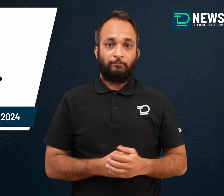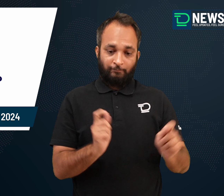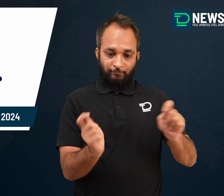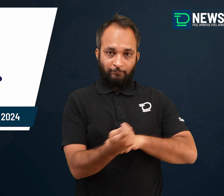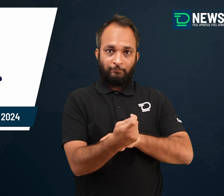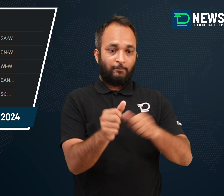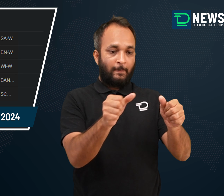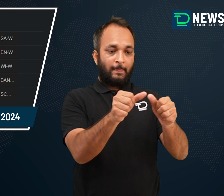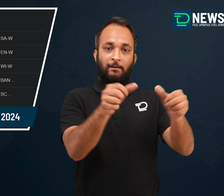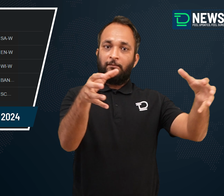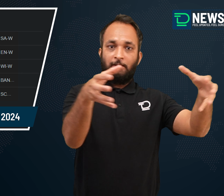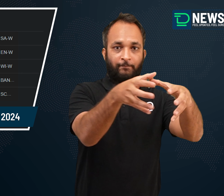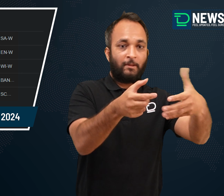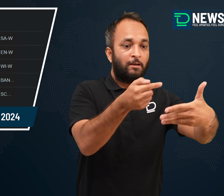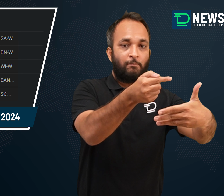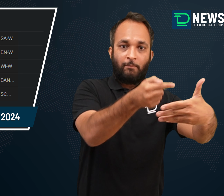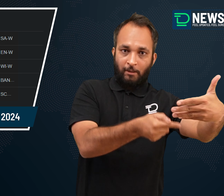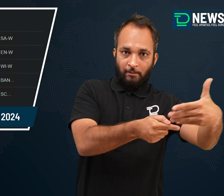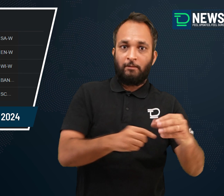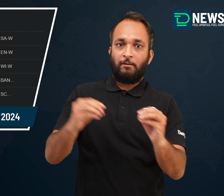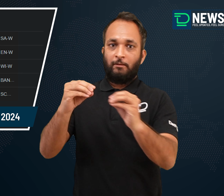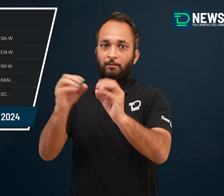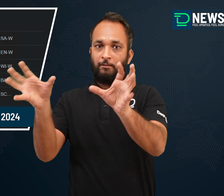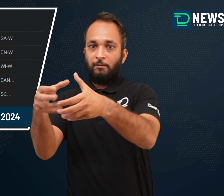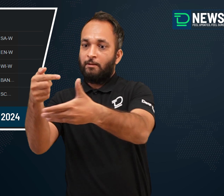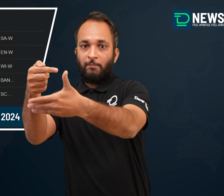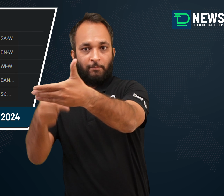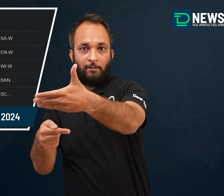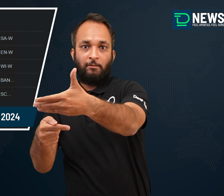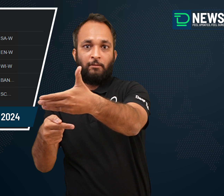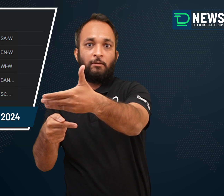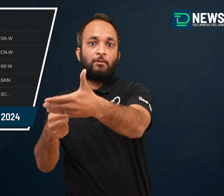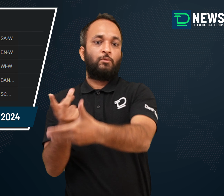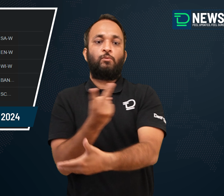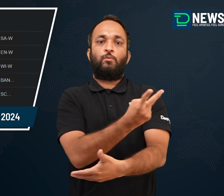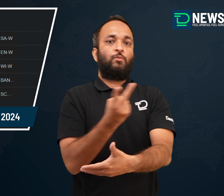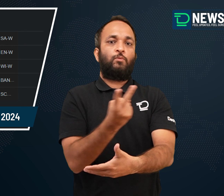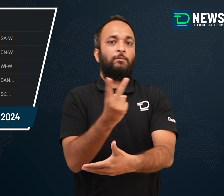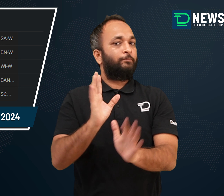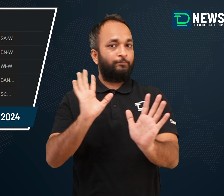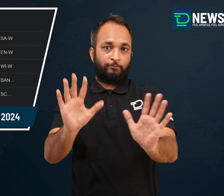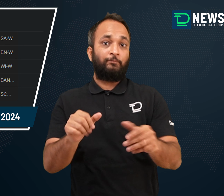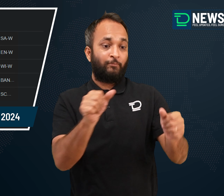They are divided into 2 categories.